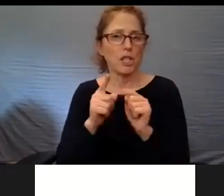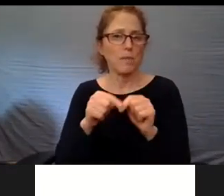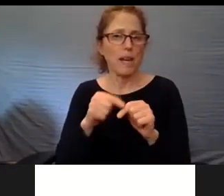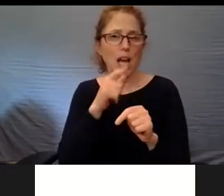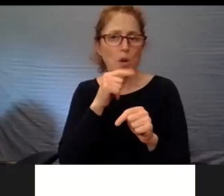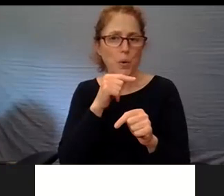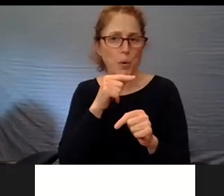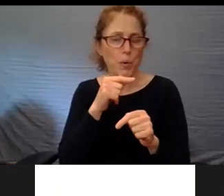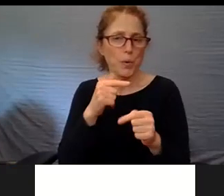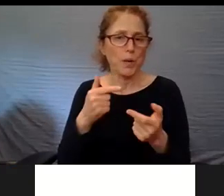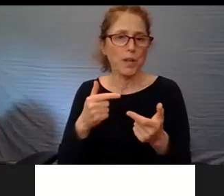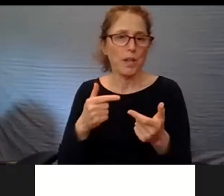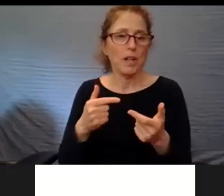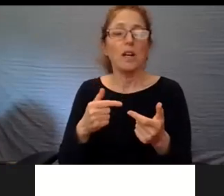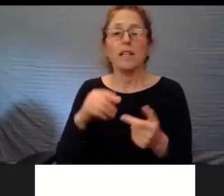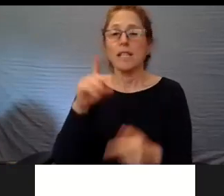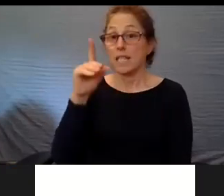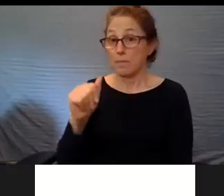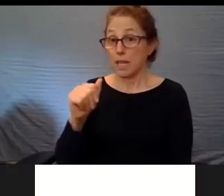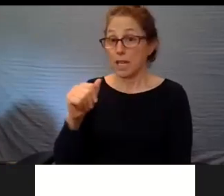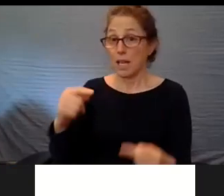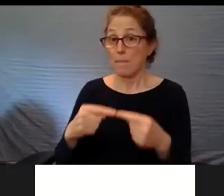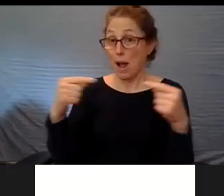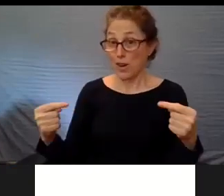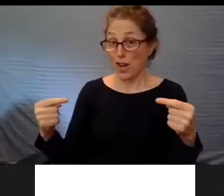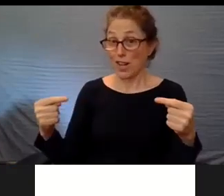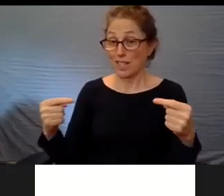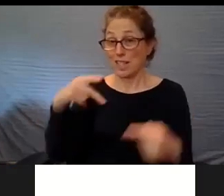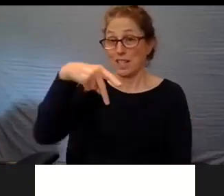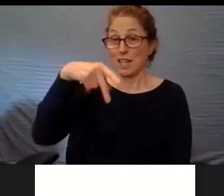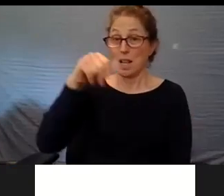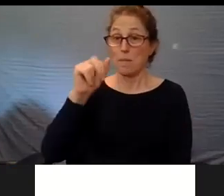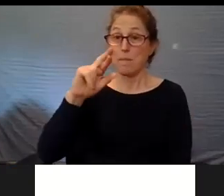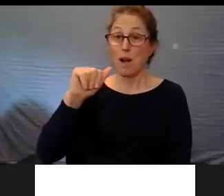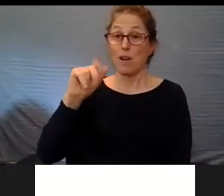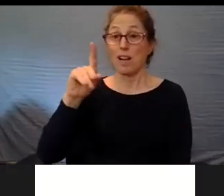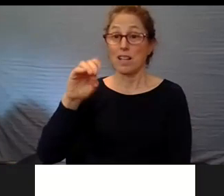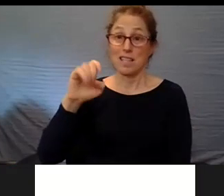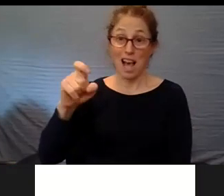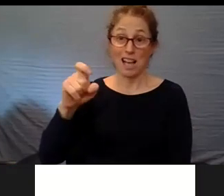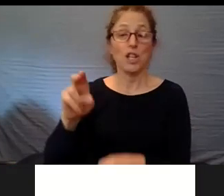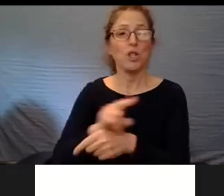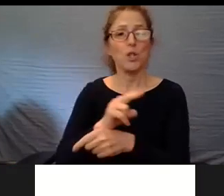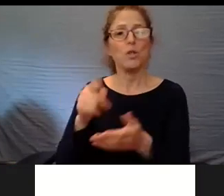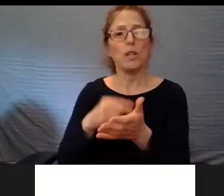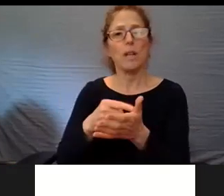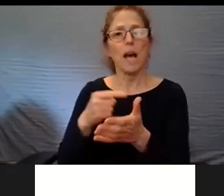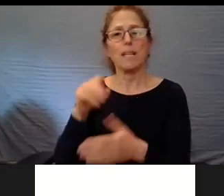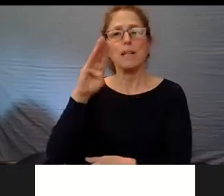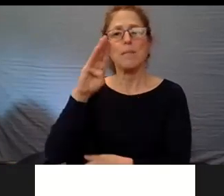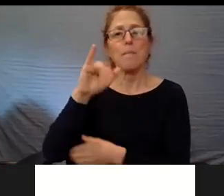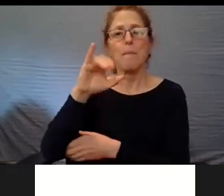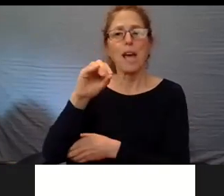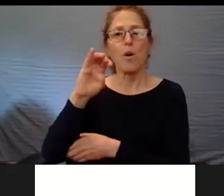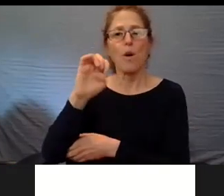The disability paradox is s term that is sometimes used in health economics or bioethics to talk about